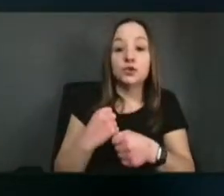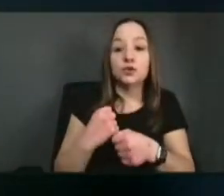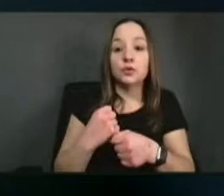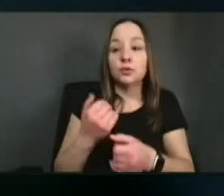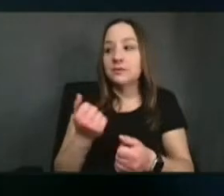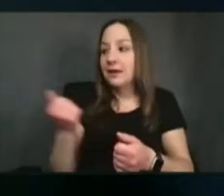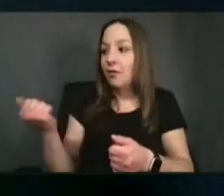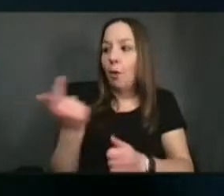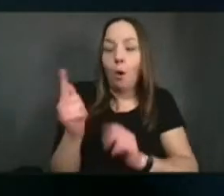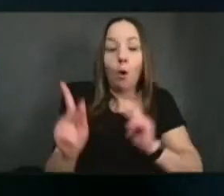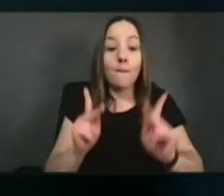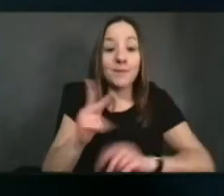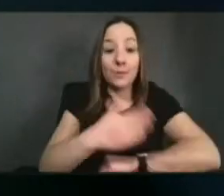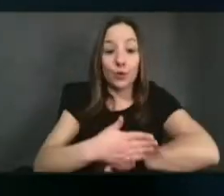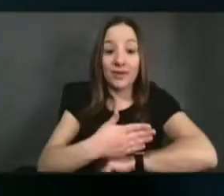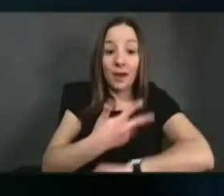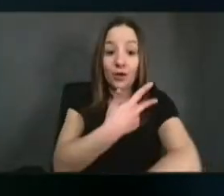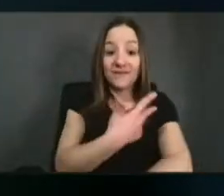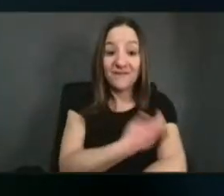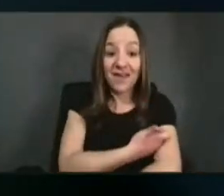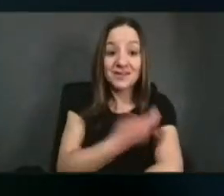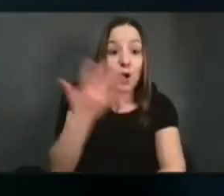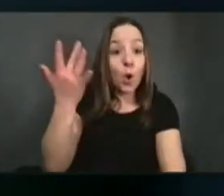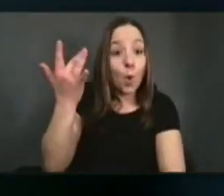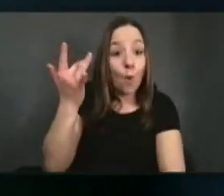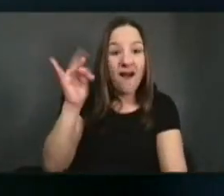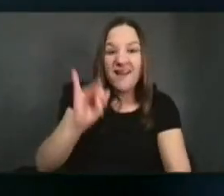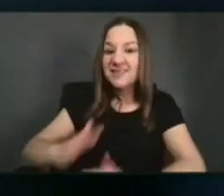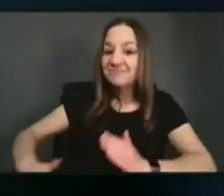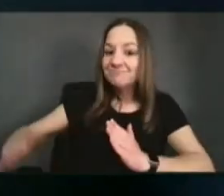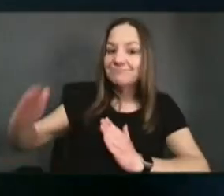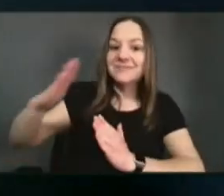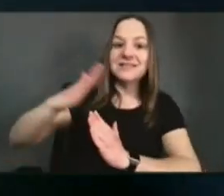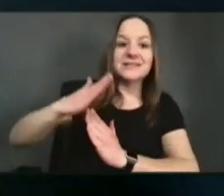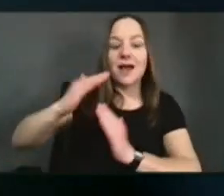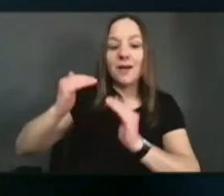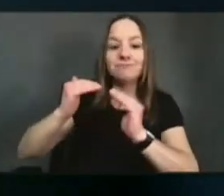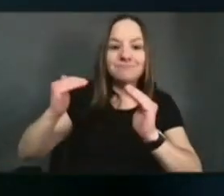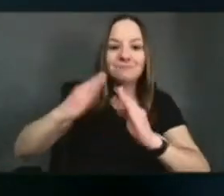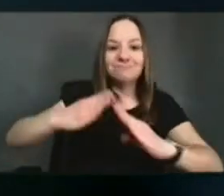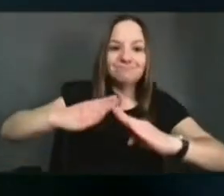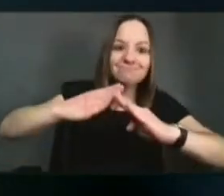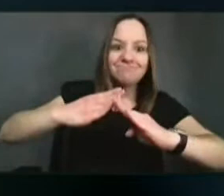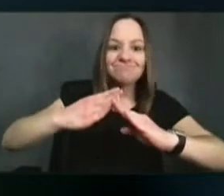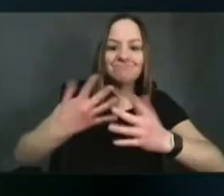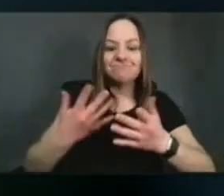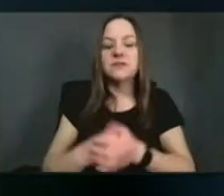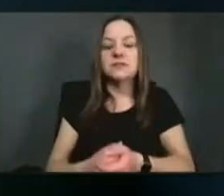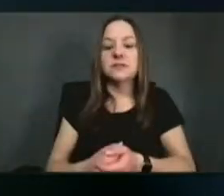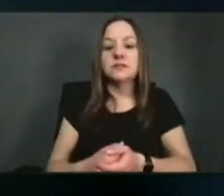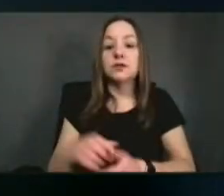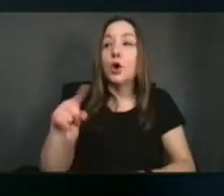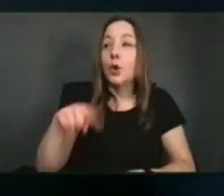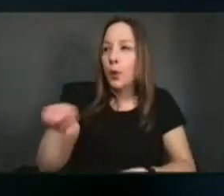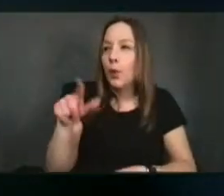getting vaccine to everybody throughout the county is that's the that is the best line of